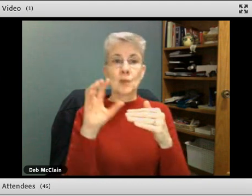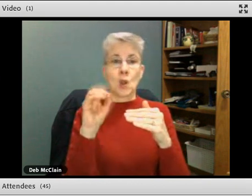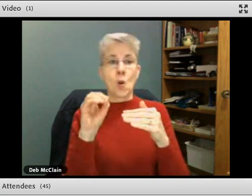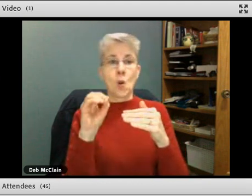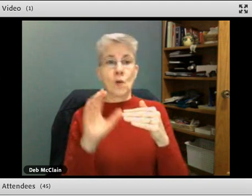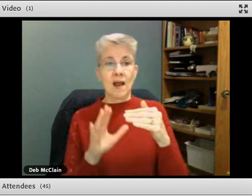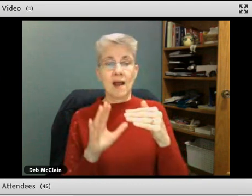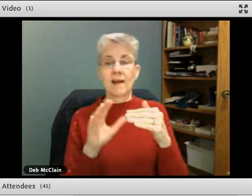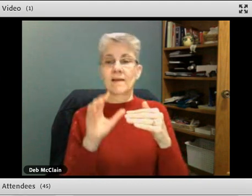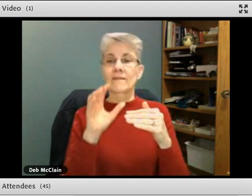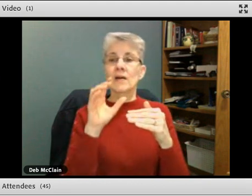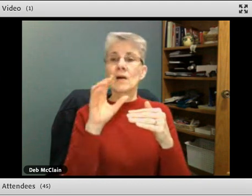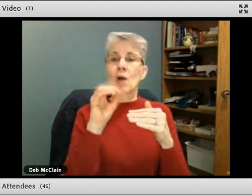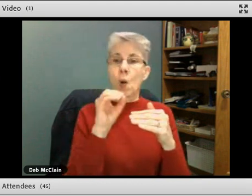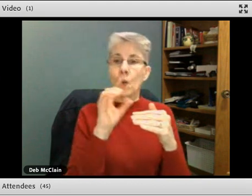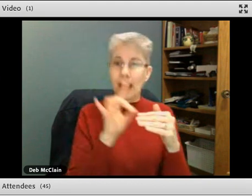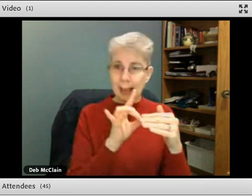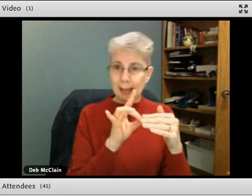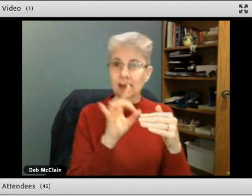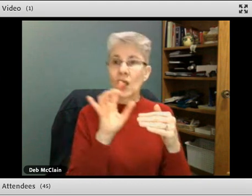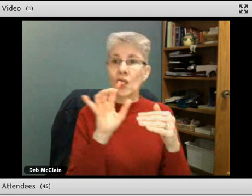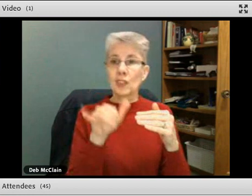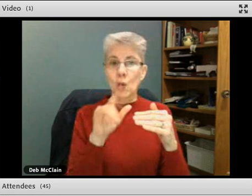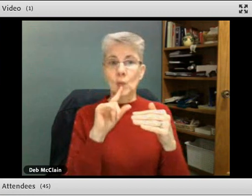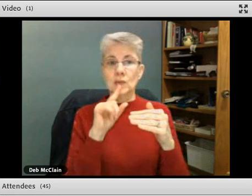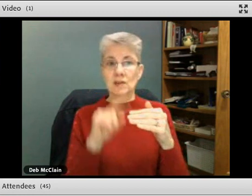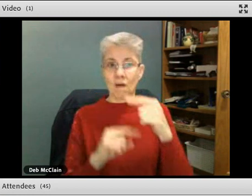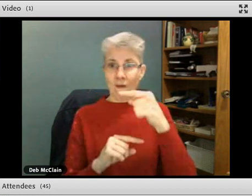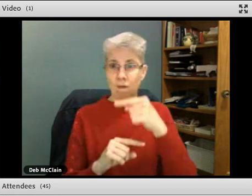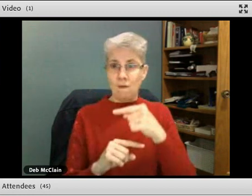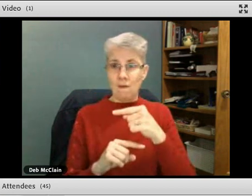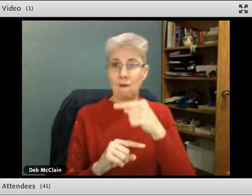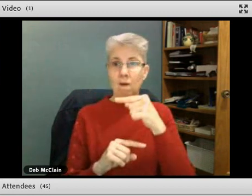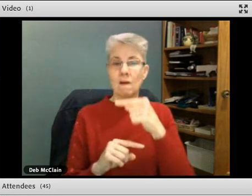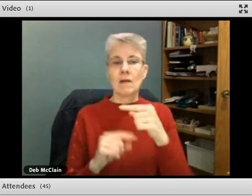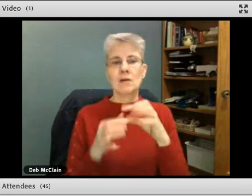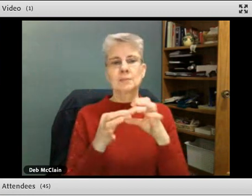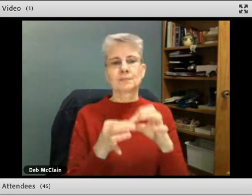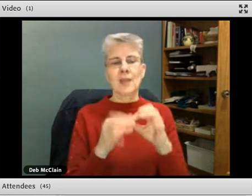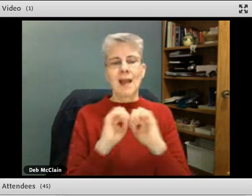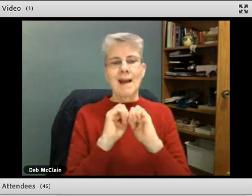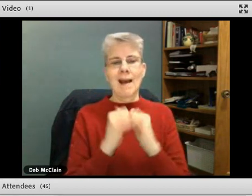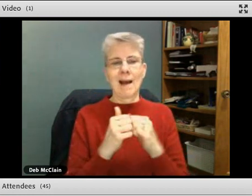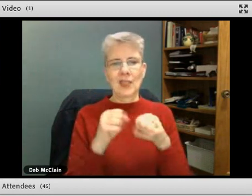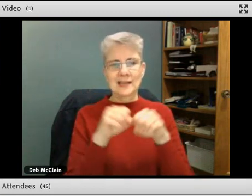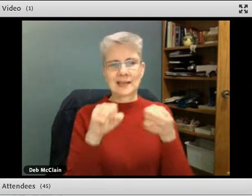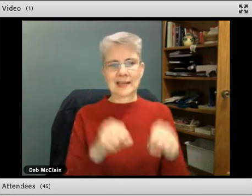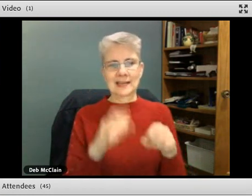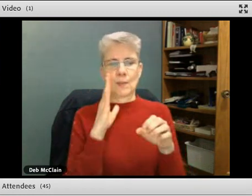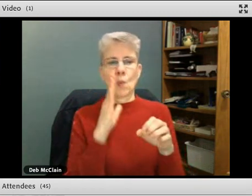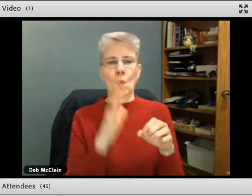These have to do with how the system is going to interpret the information in the rest of the record.